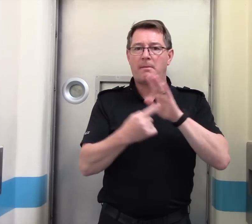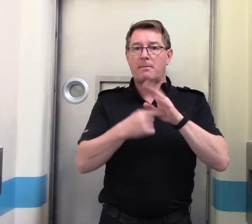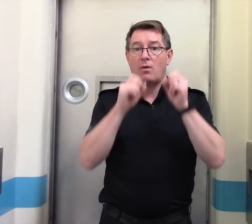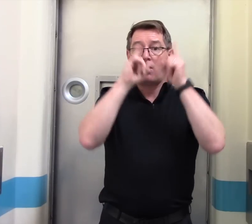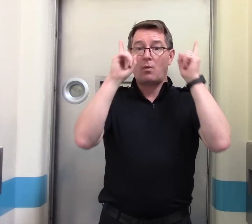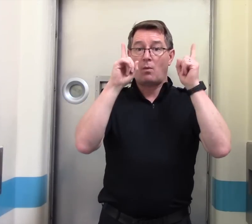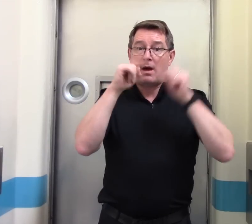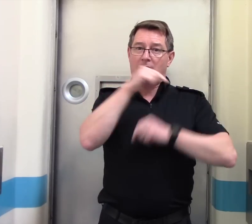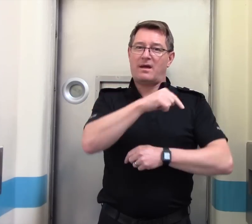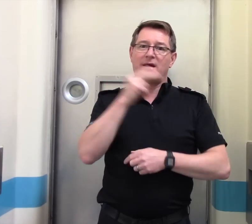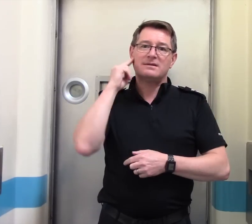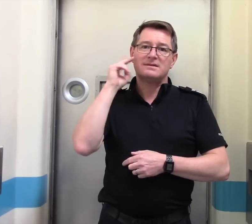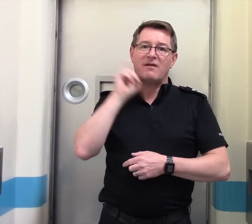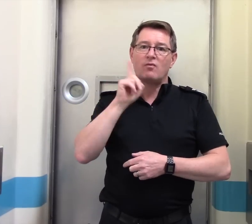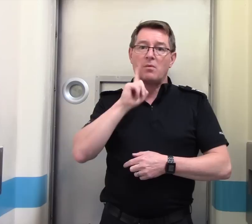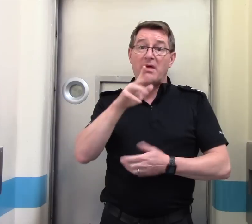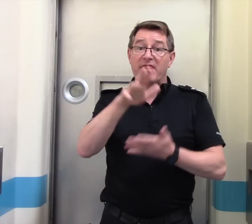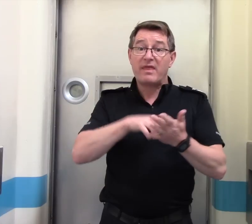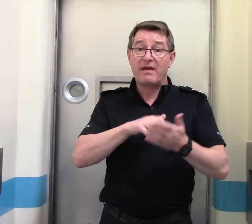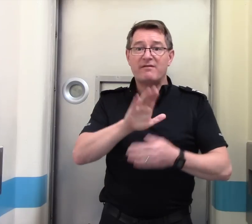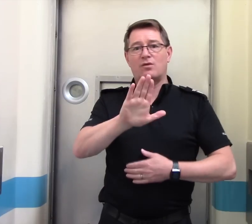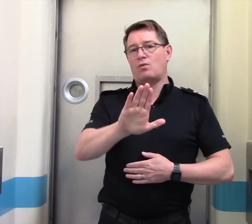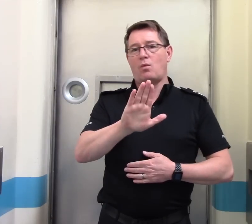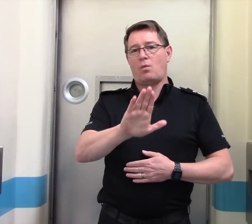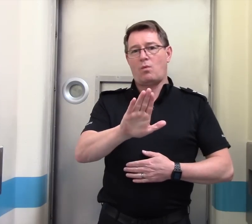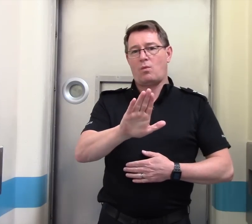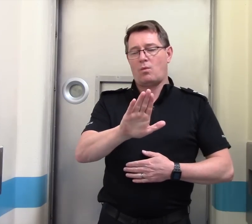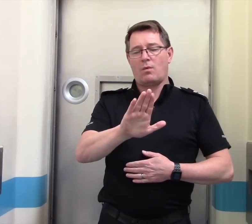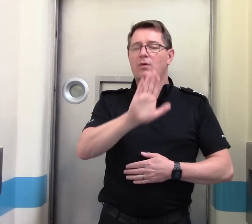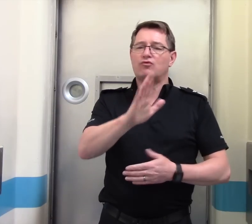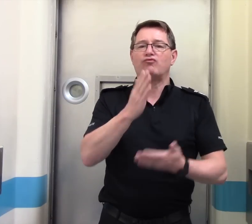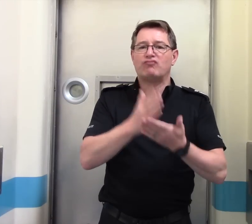but it's important to realise this deaf woman is not really stealing,